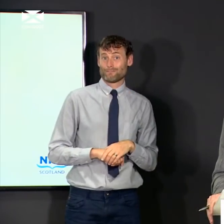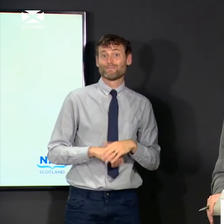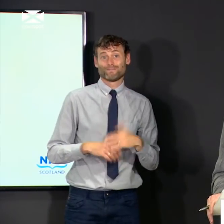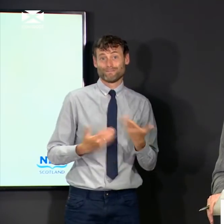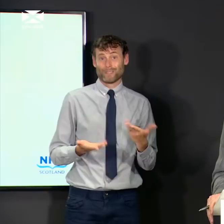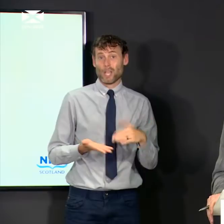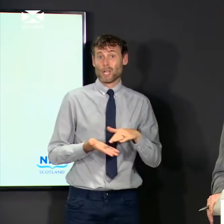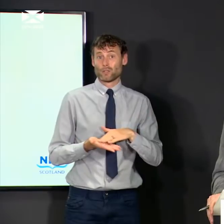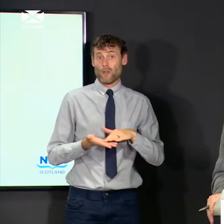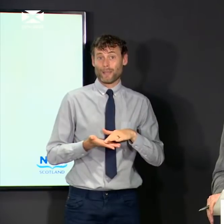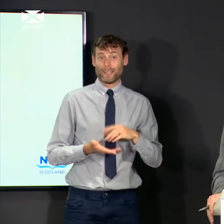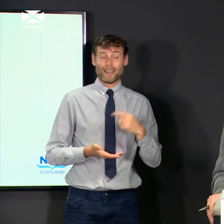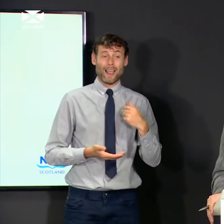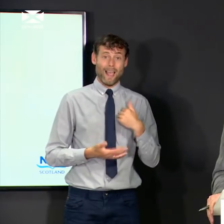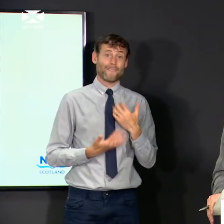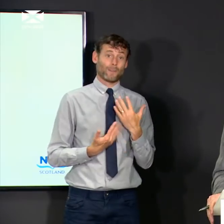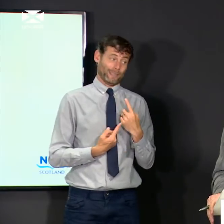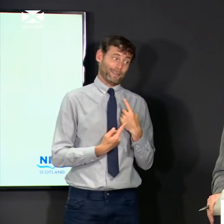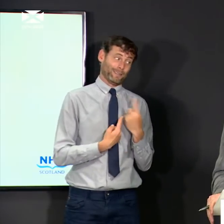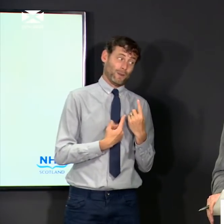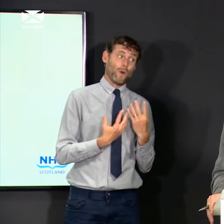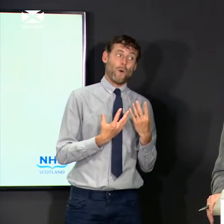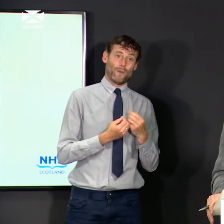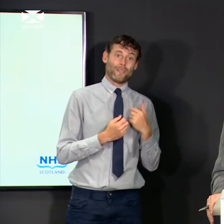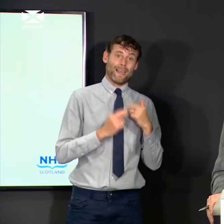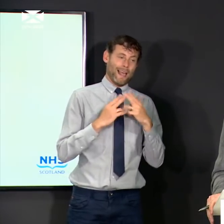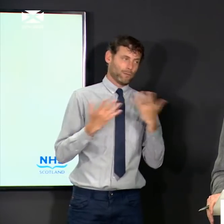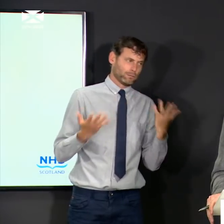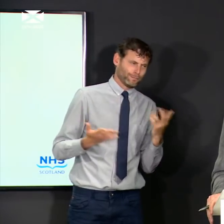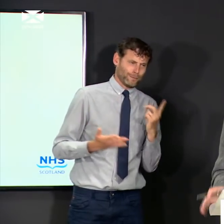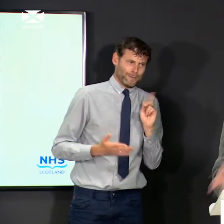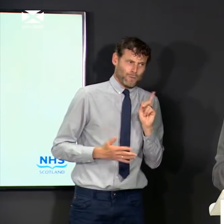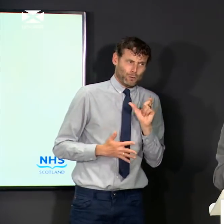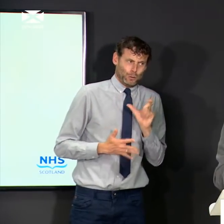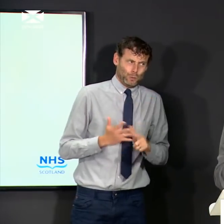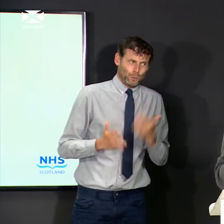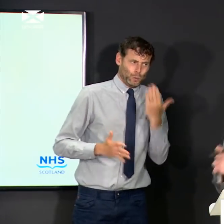that advice has been discussed in my house on a number of occasions about what's safe